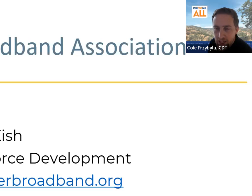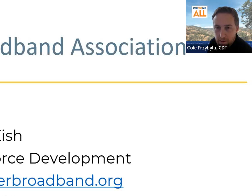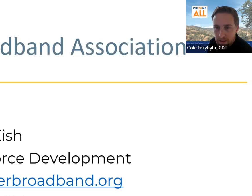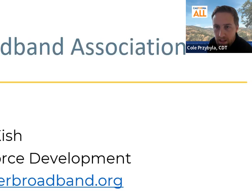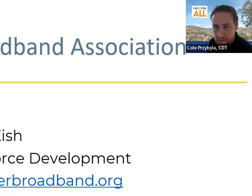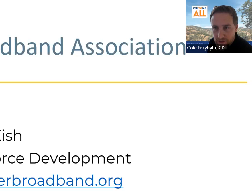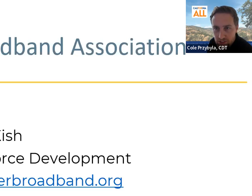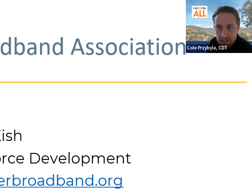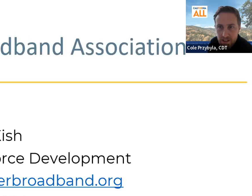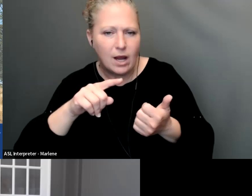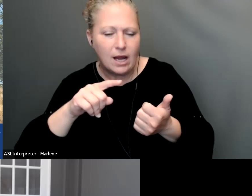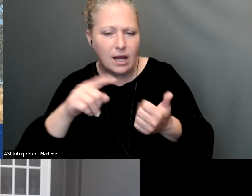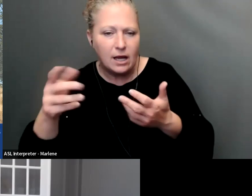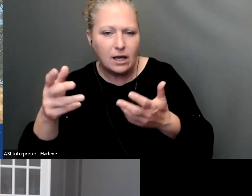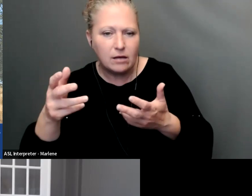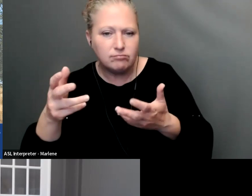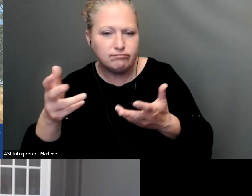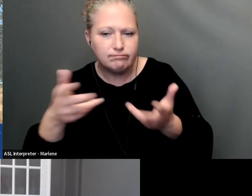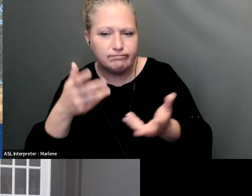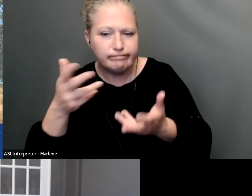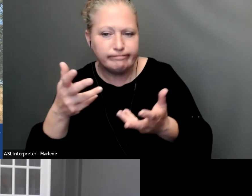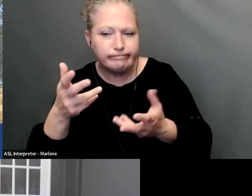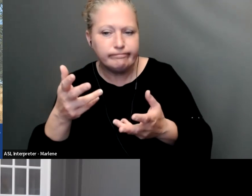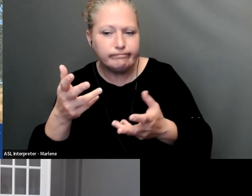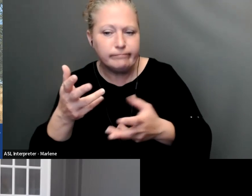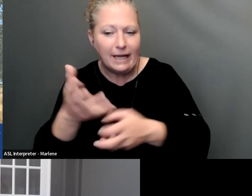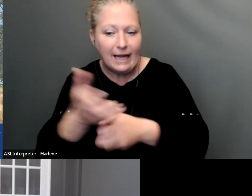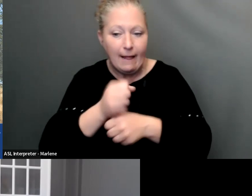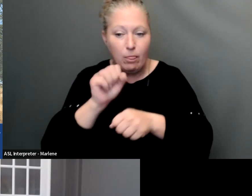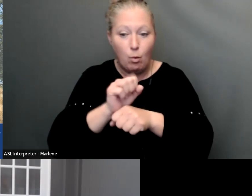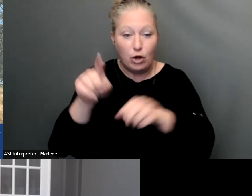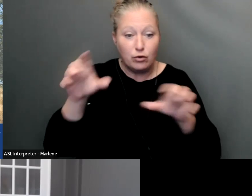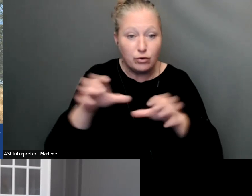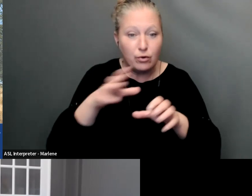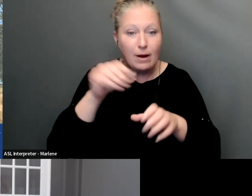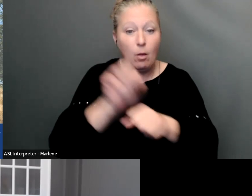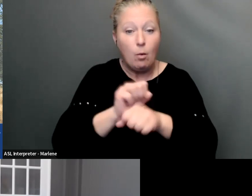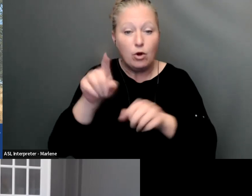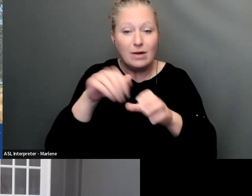how do we leverage kind of the work you've done and the work you've done in other States? And